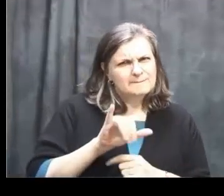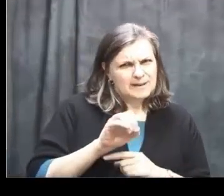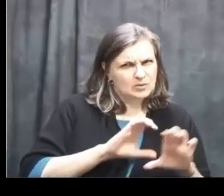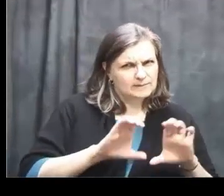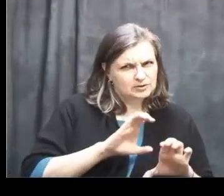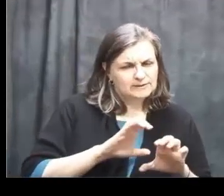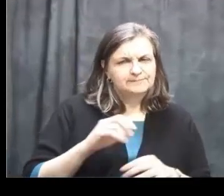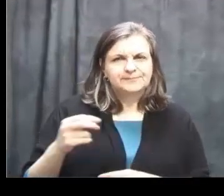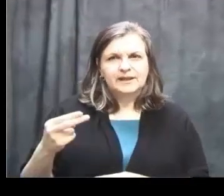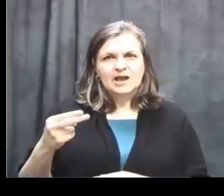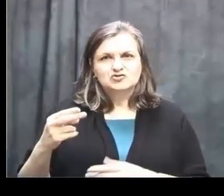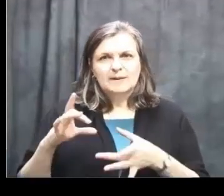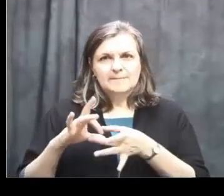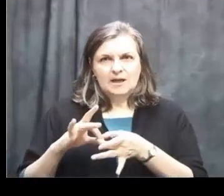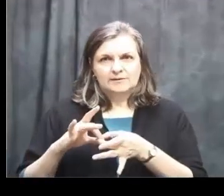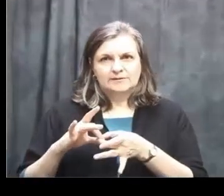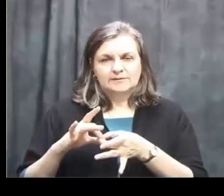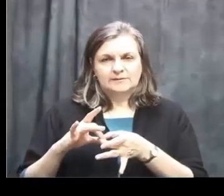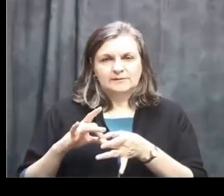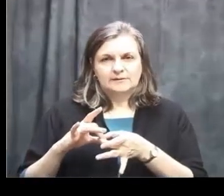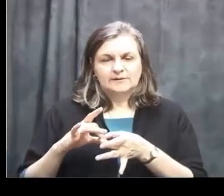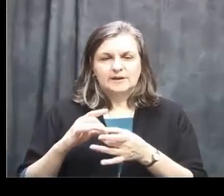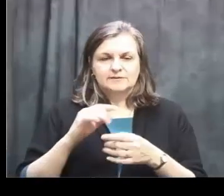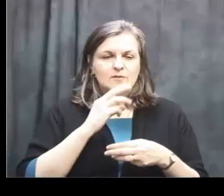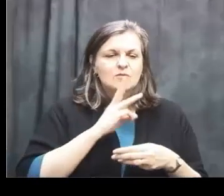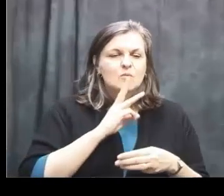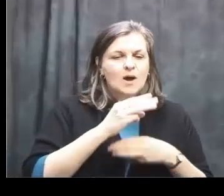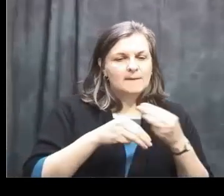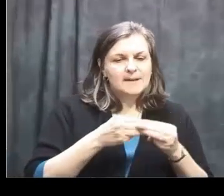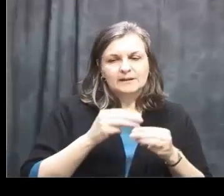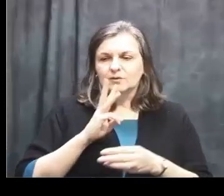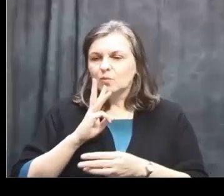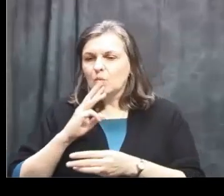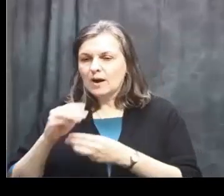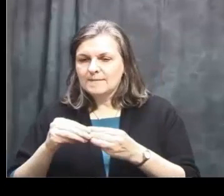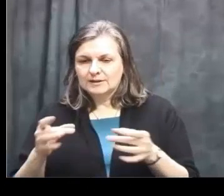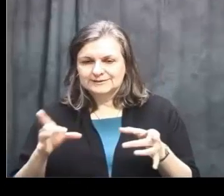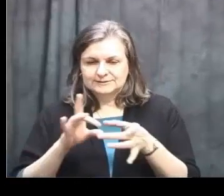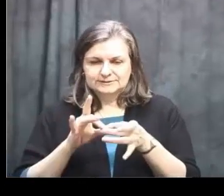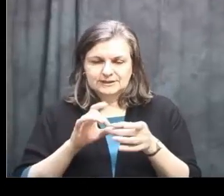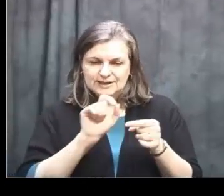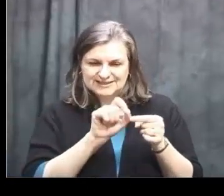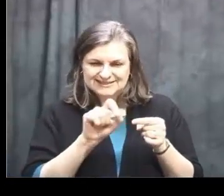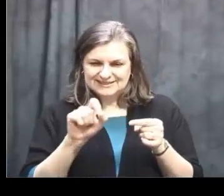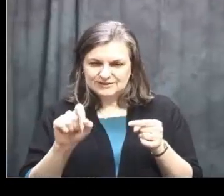thats back from biochemistry so that dotted lines between the two water molecules